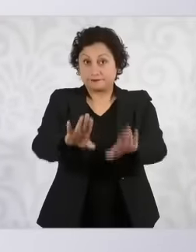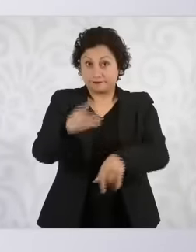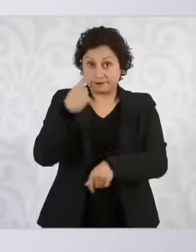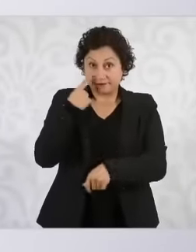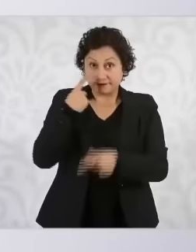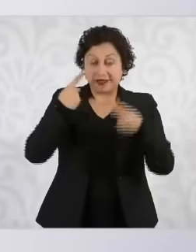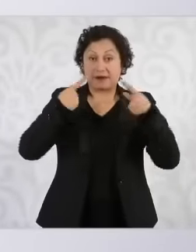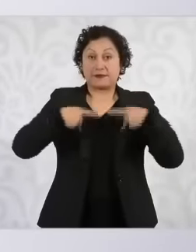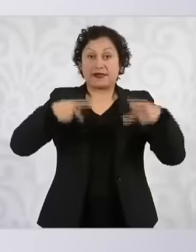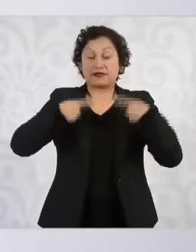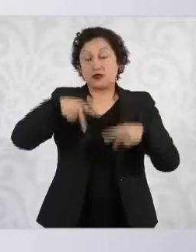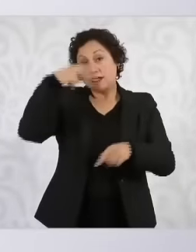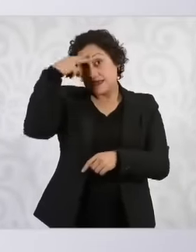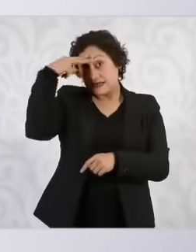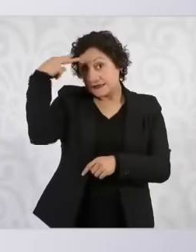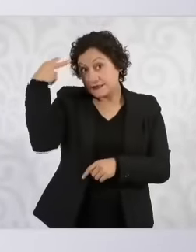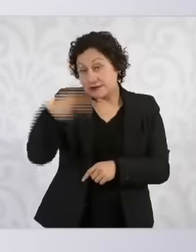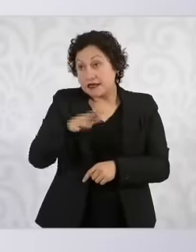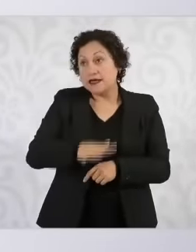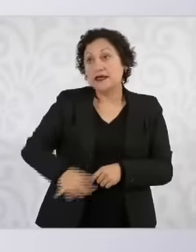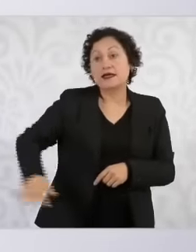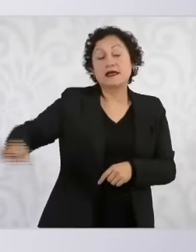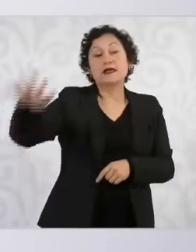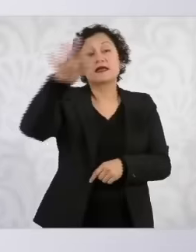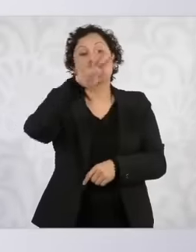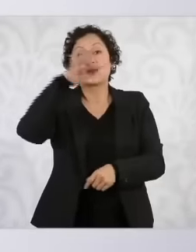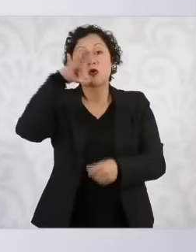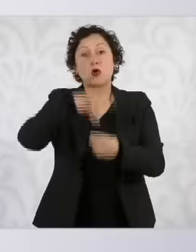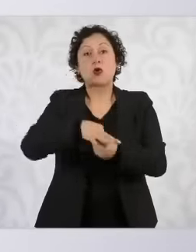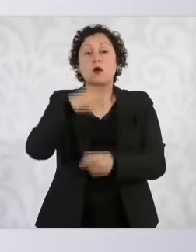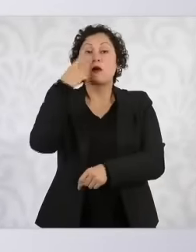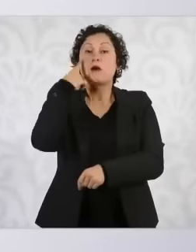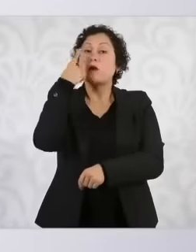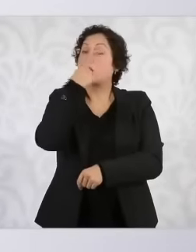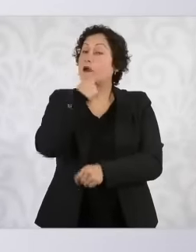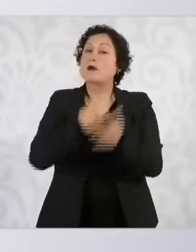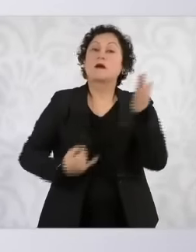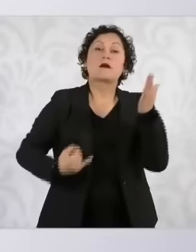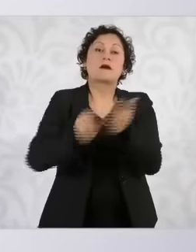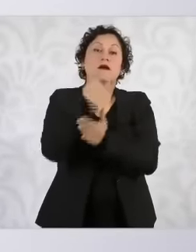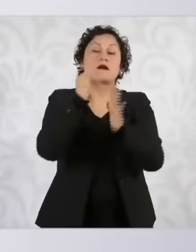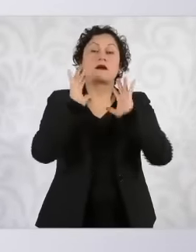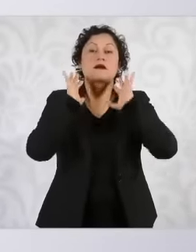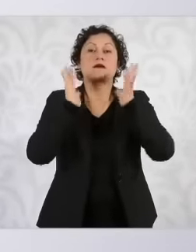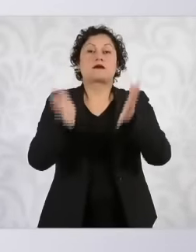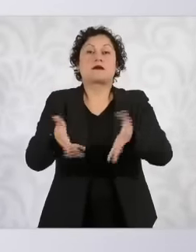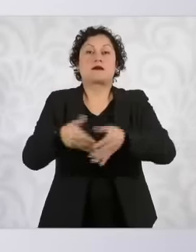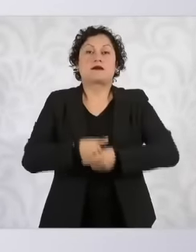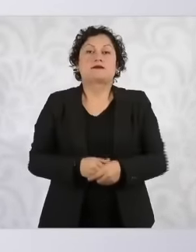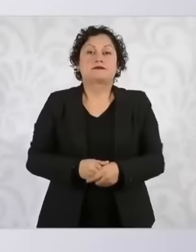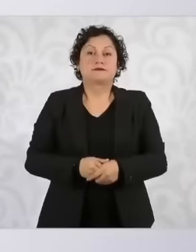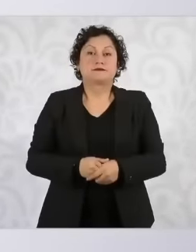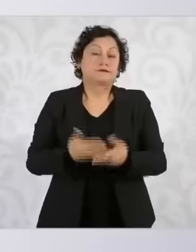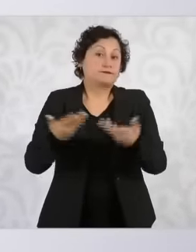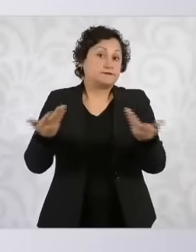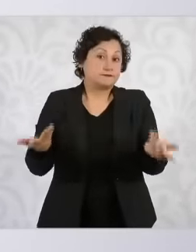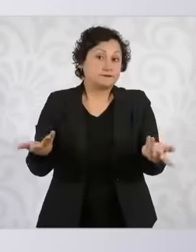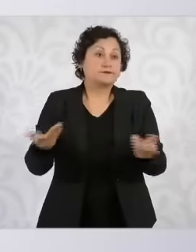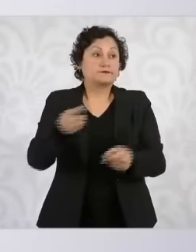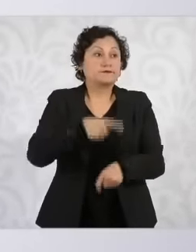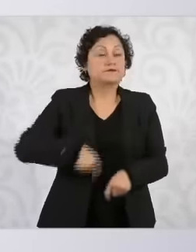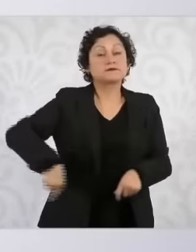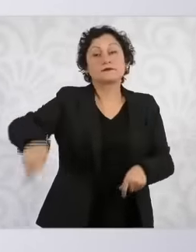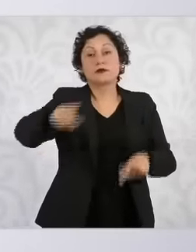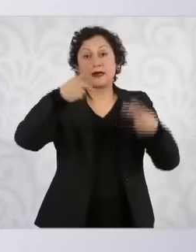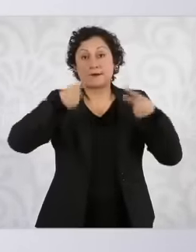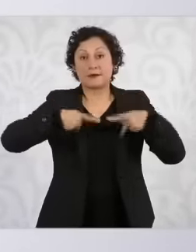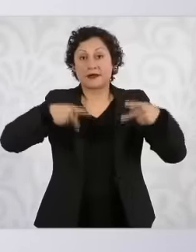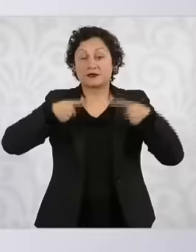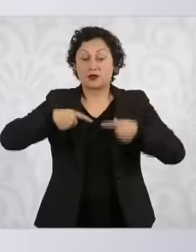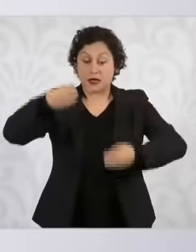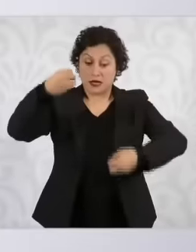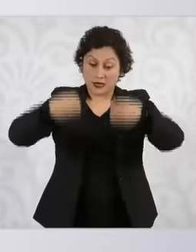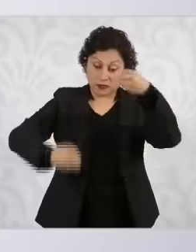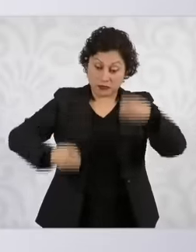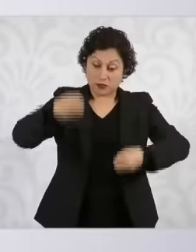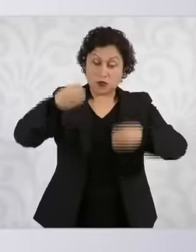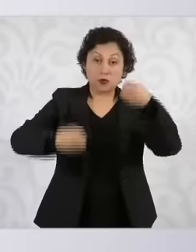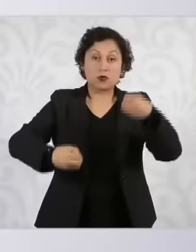decision and the election of judges, judges, it is my